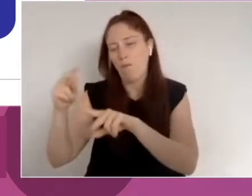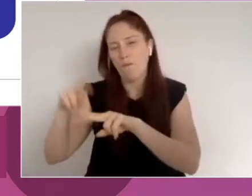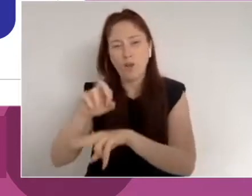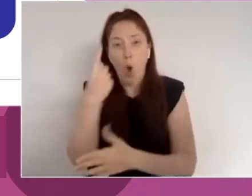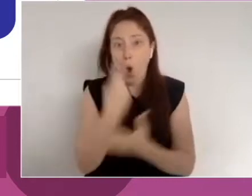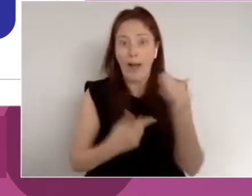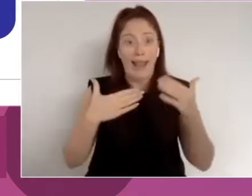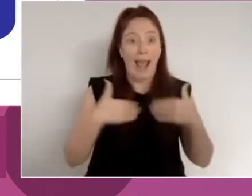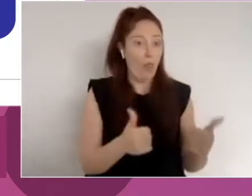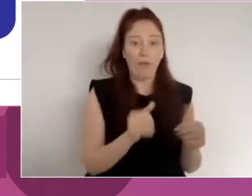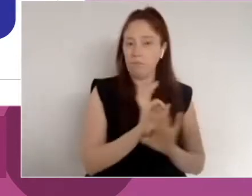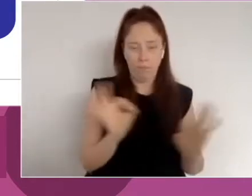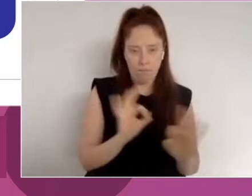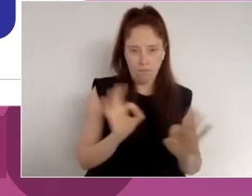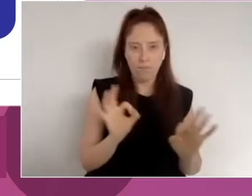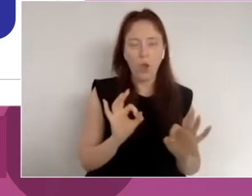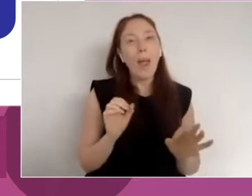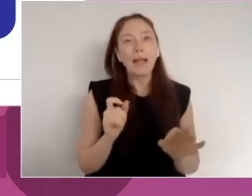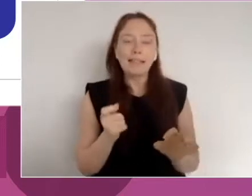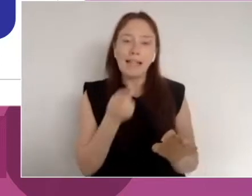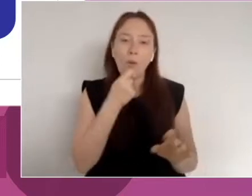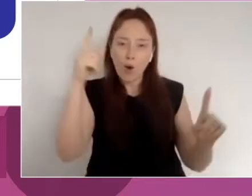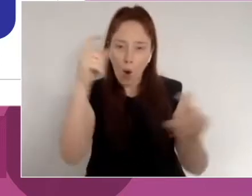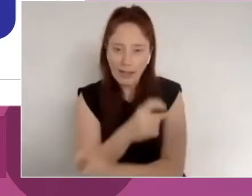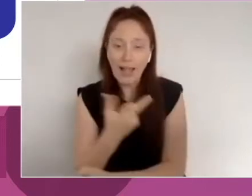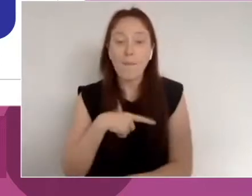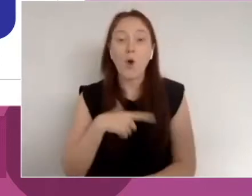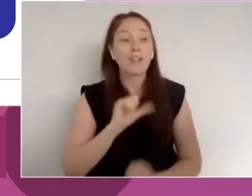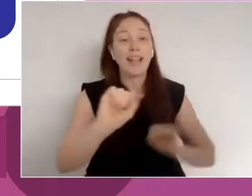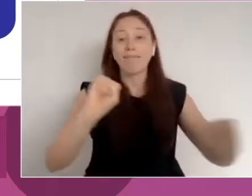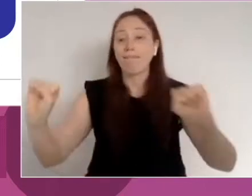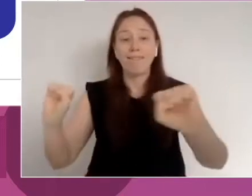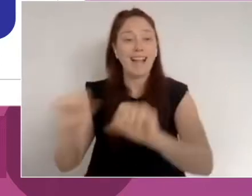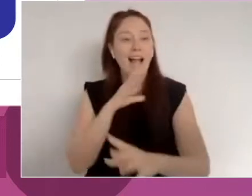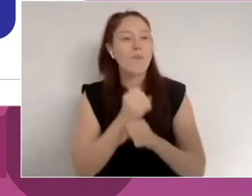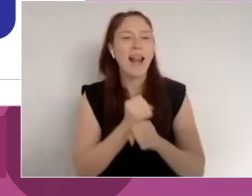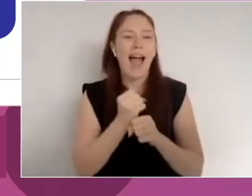And it makes it very complicated because, of course, each Government has their own agendas